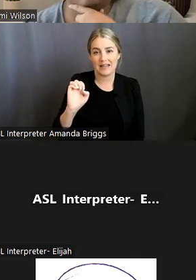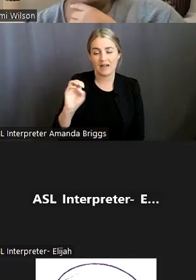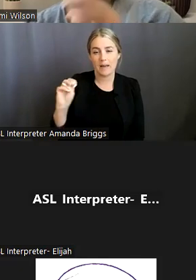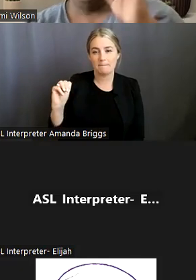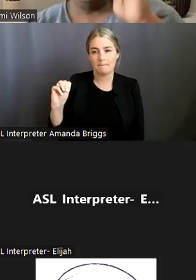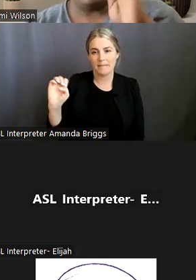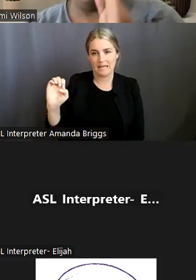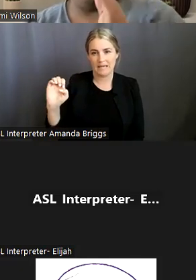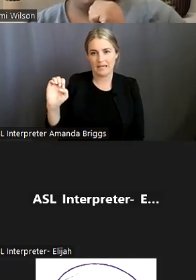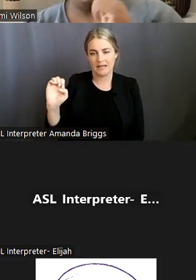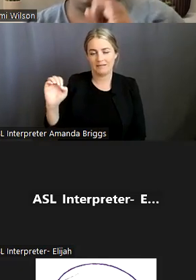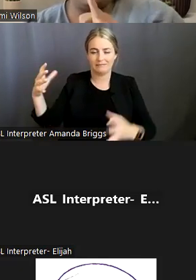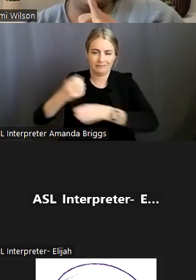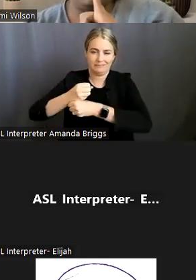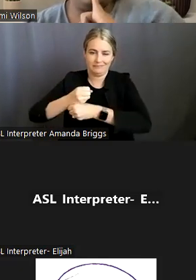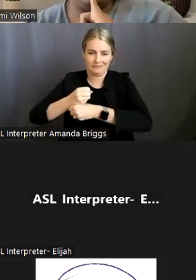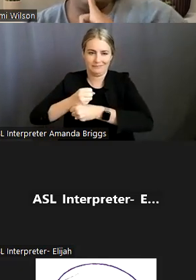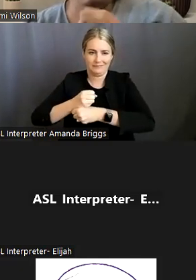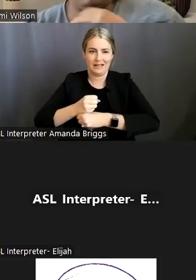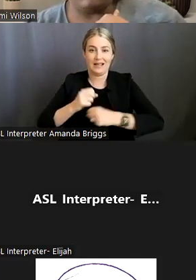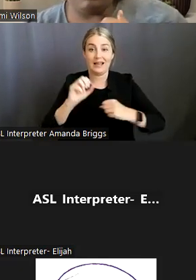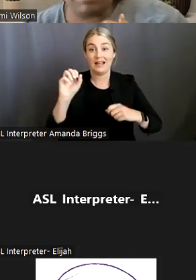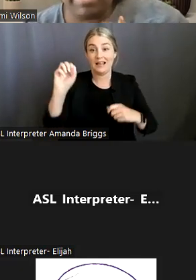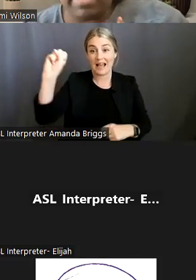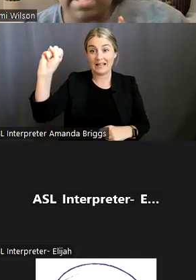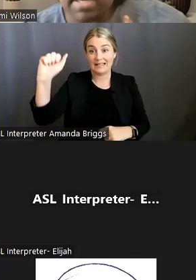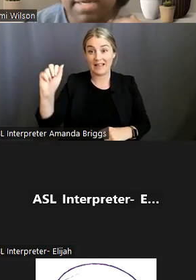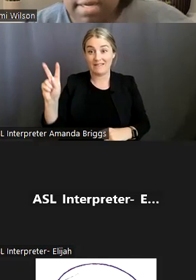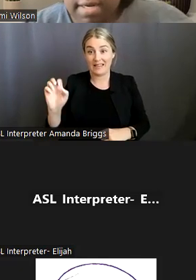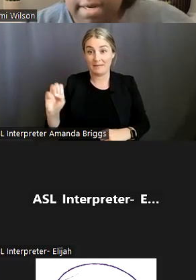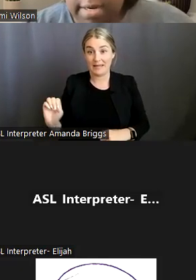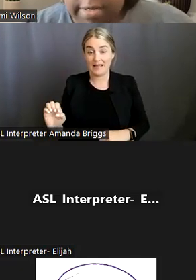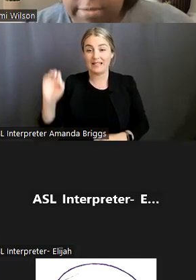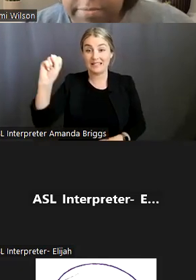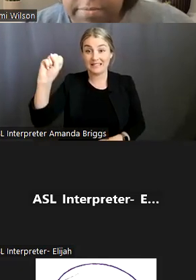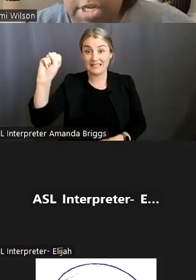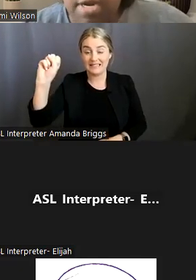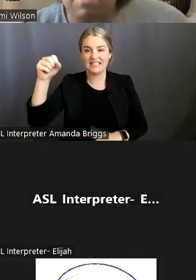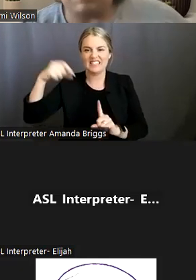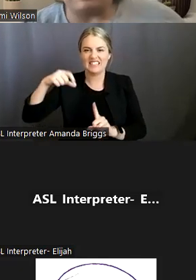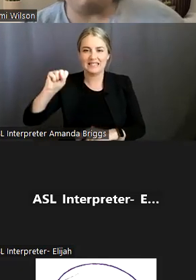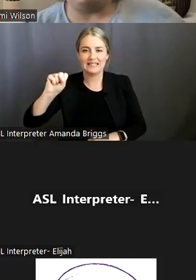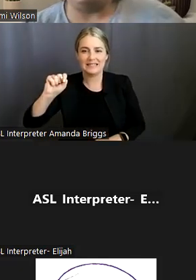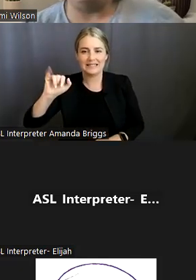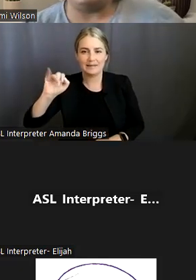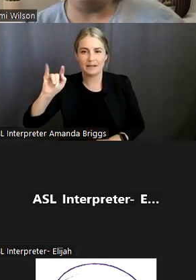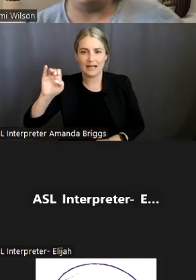So Save means stimulate. So you're gonna stimulate an unresponsive person. So that could